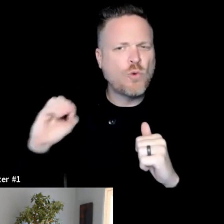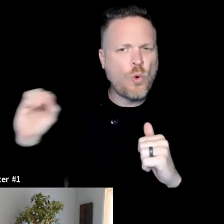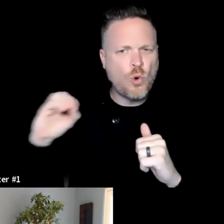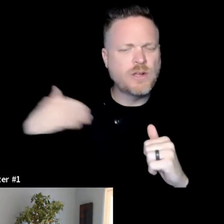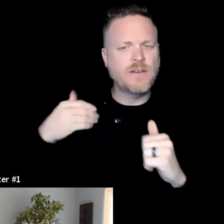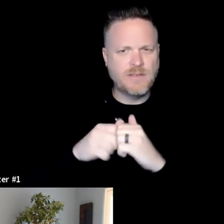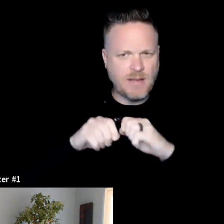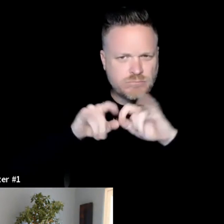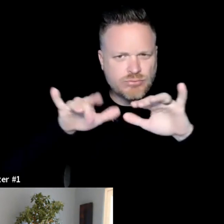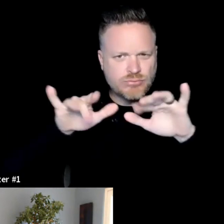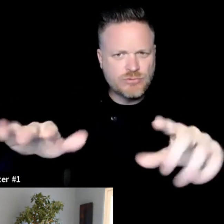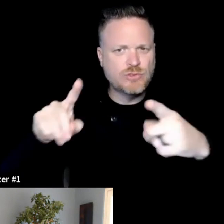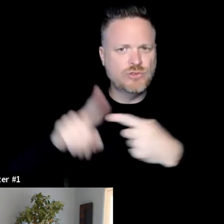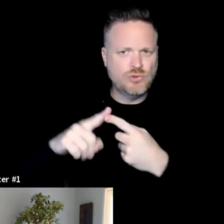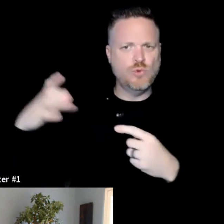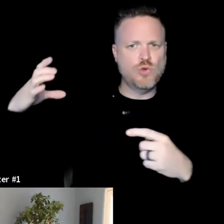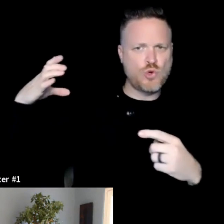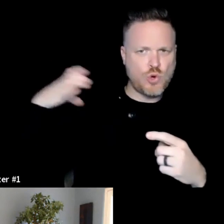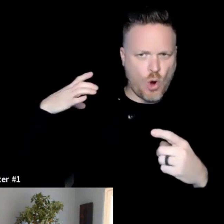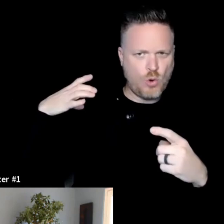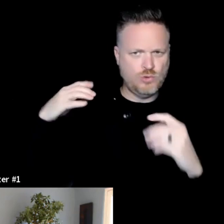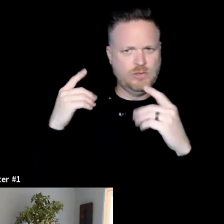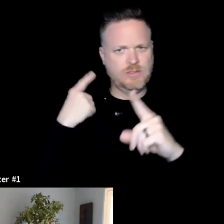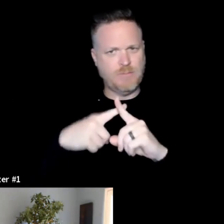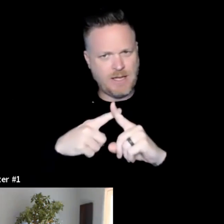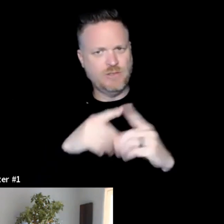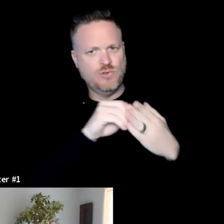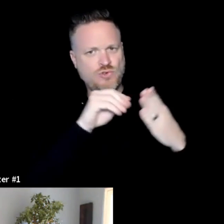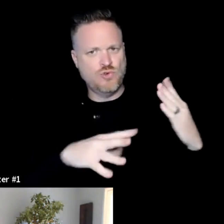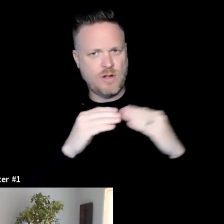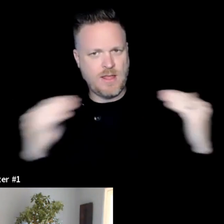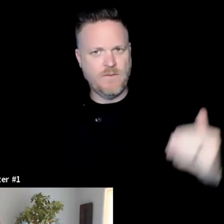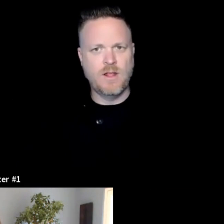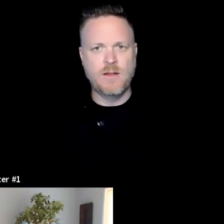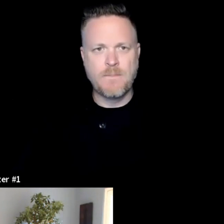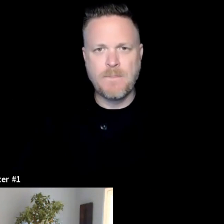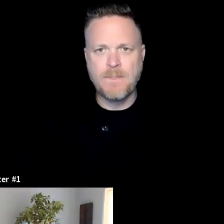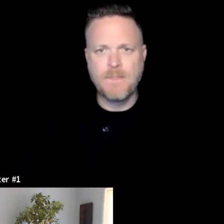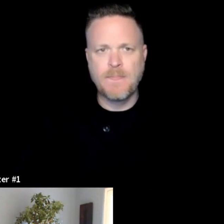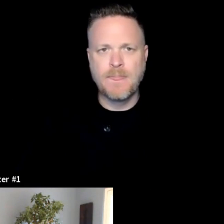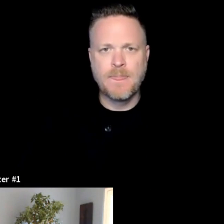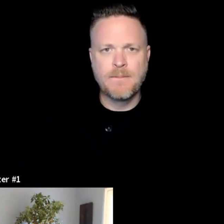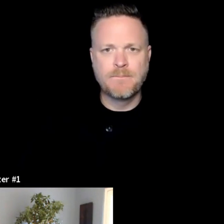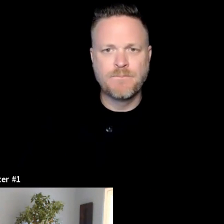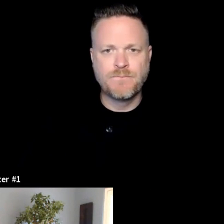the way to the coach/student level? >> I think it is a function of the